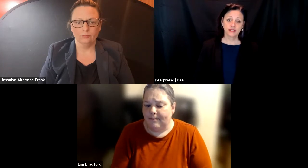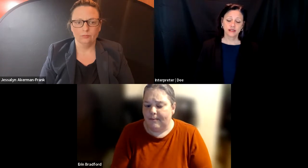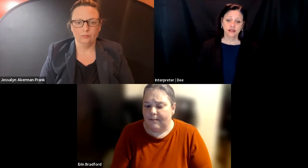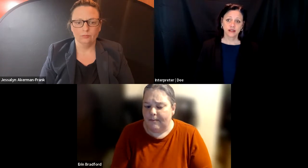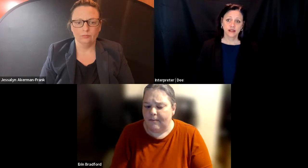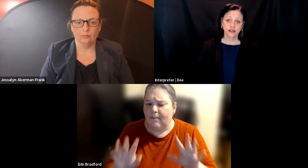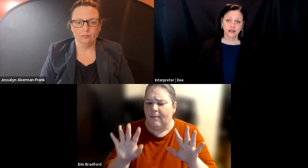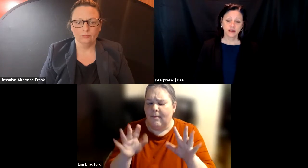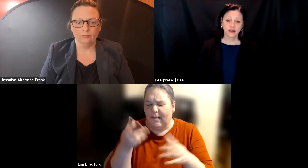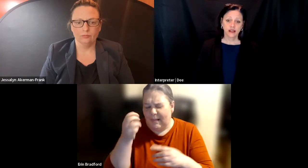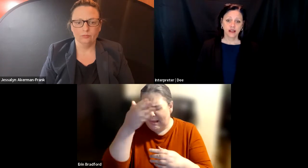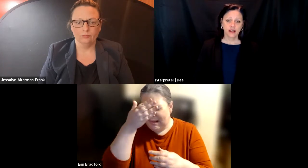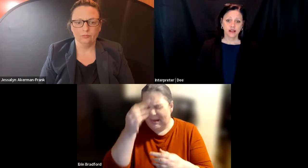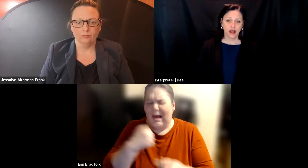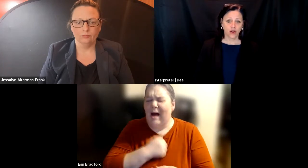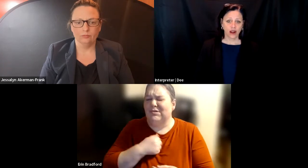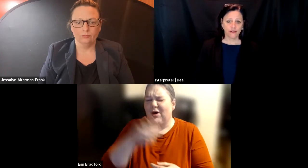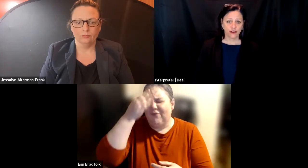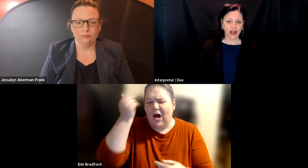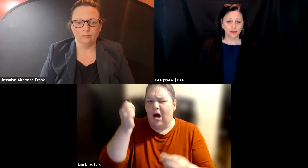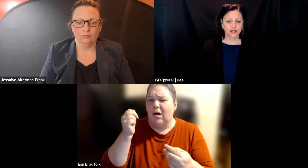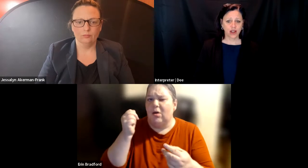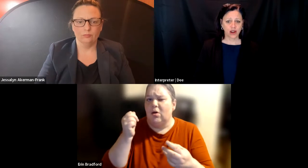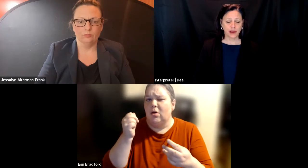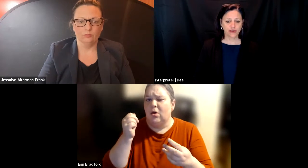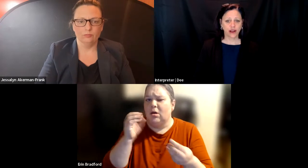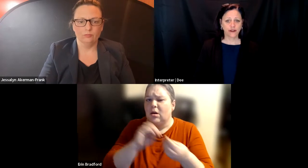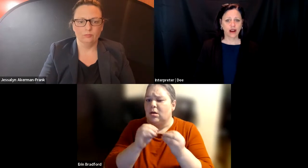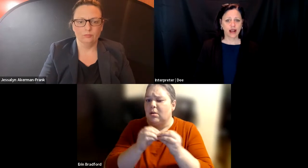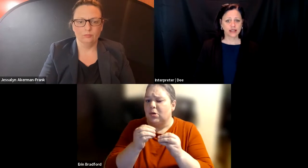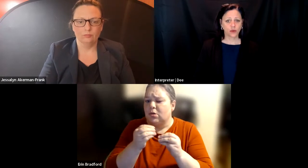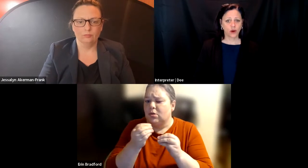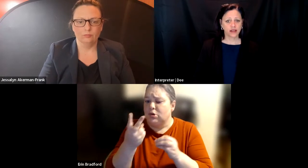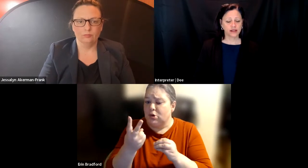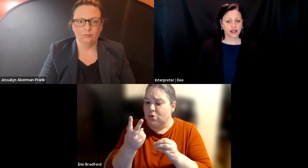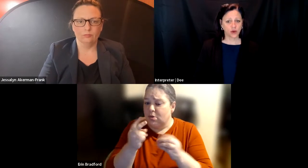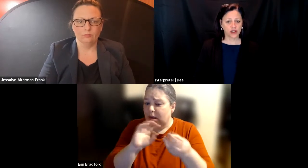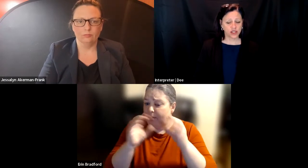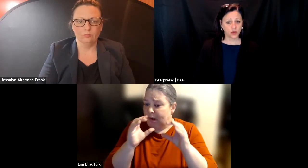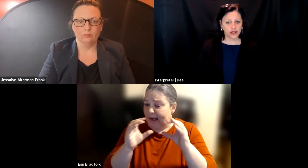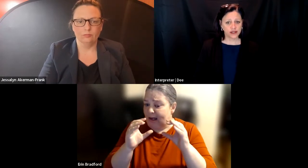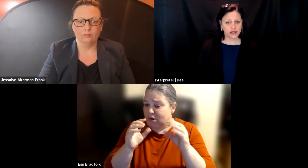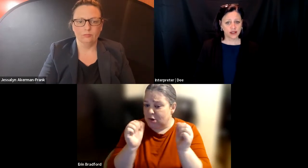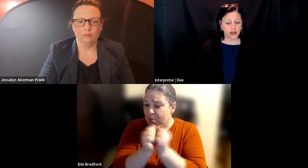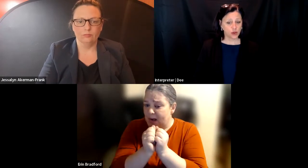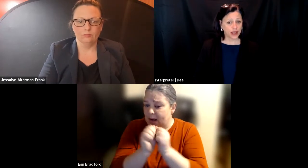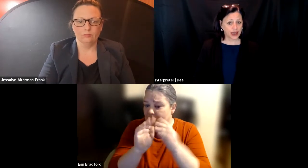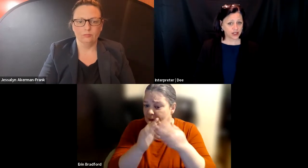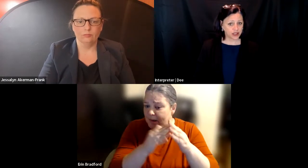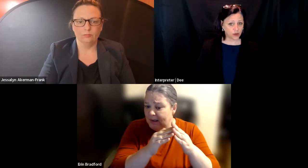I'm good in the left eye.